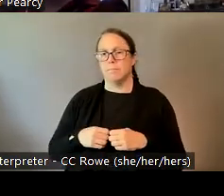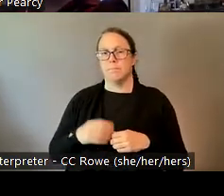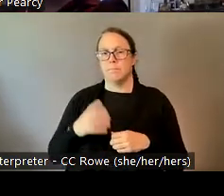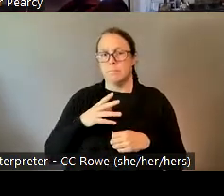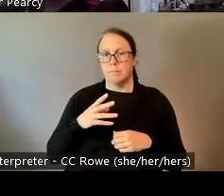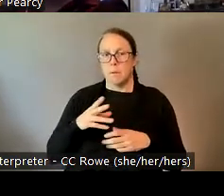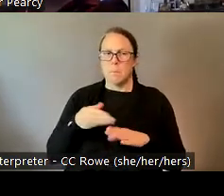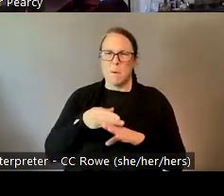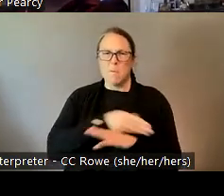or just to skip past it.